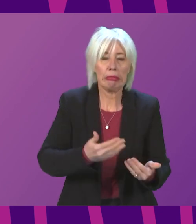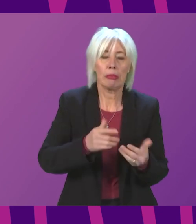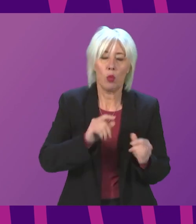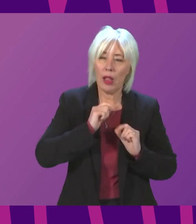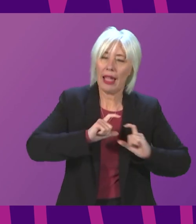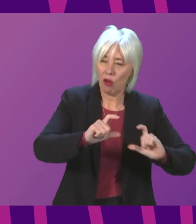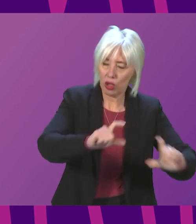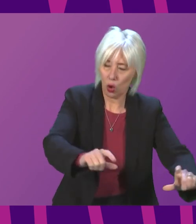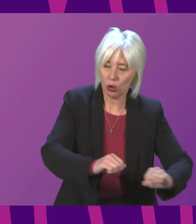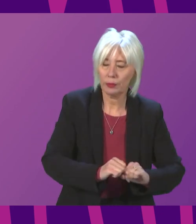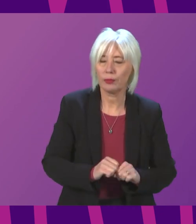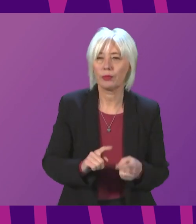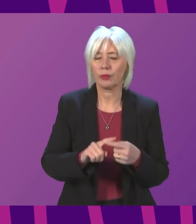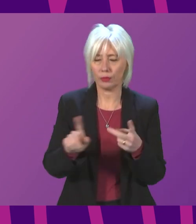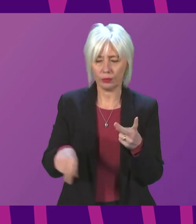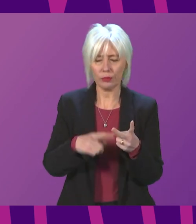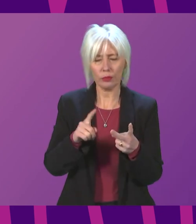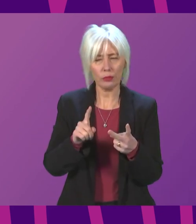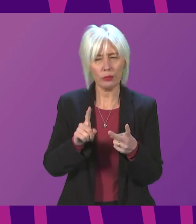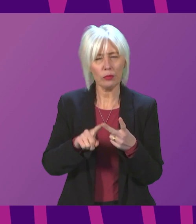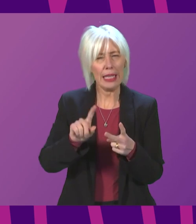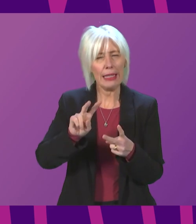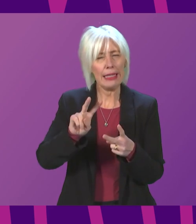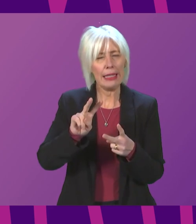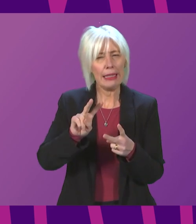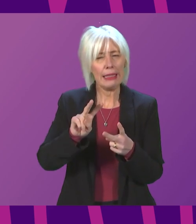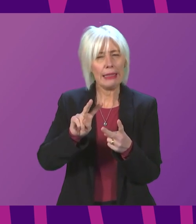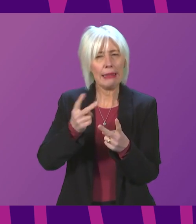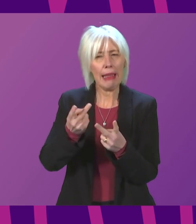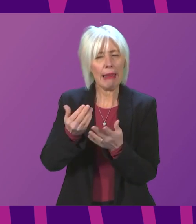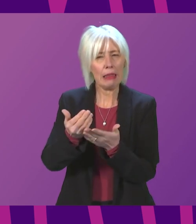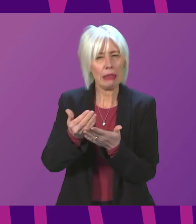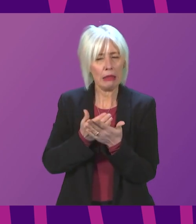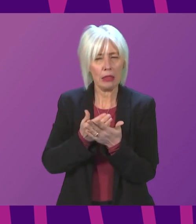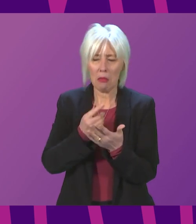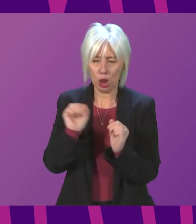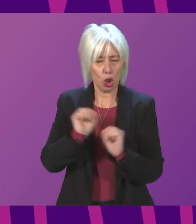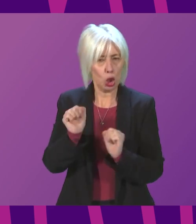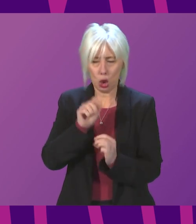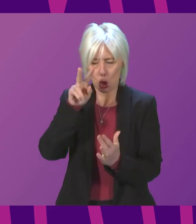On the second part of Anas Sarwar’s question, I have not seen the data on omicron. Previously,